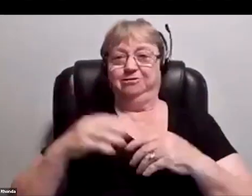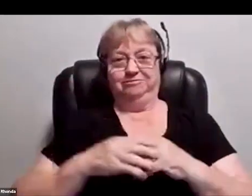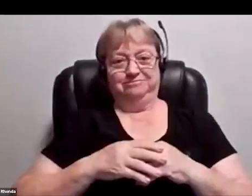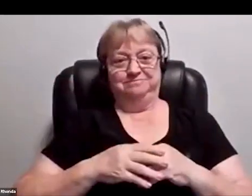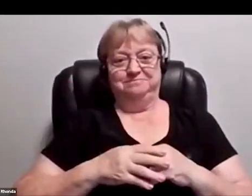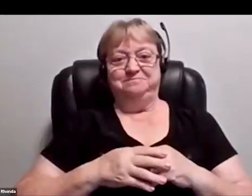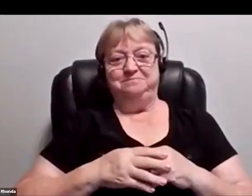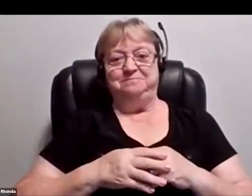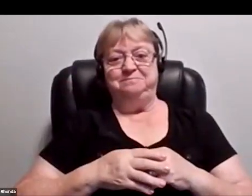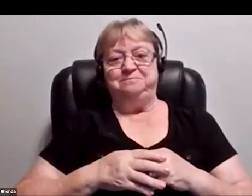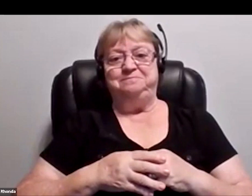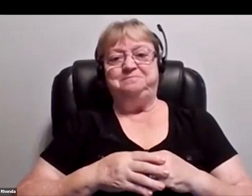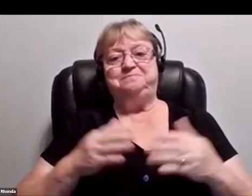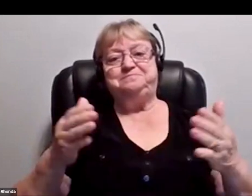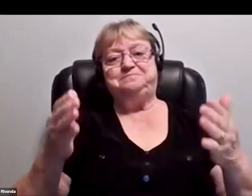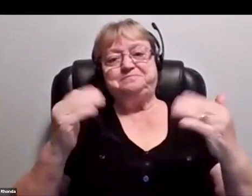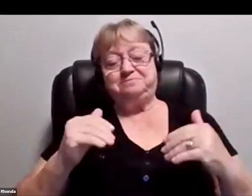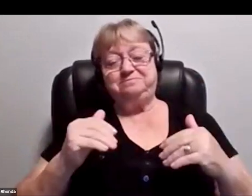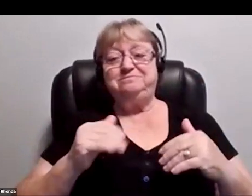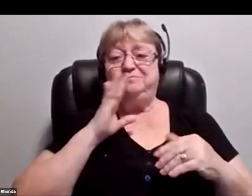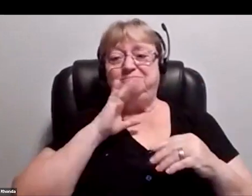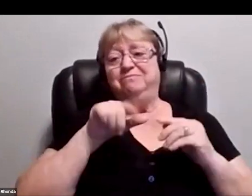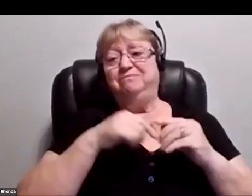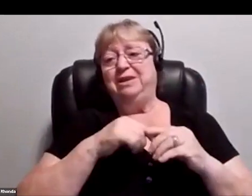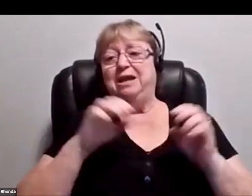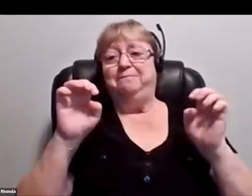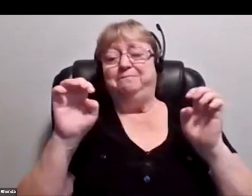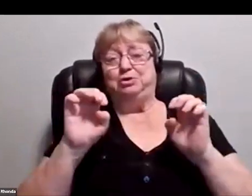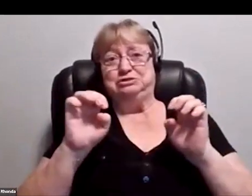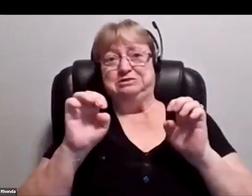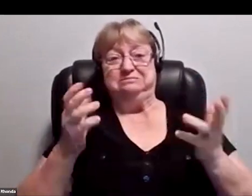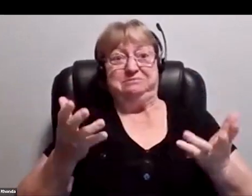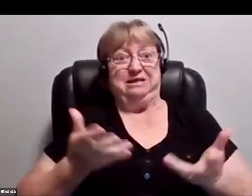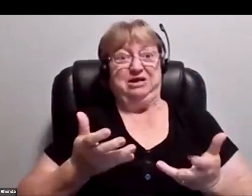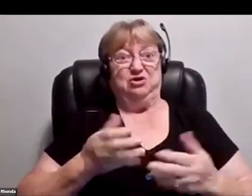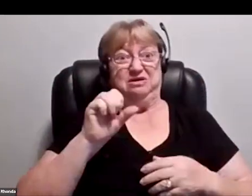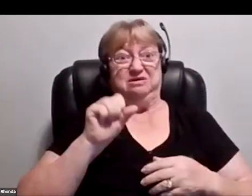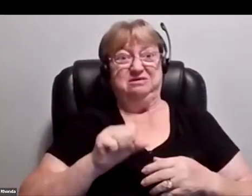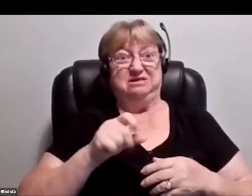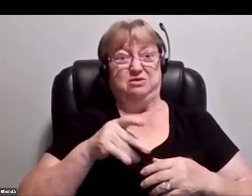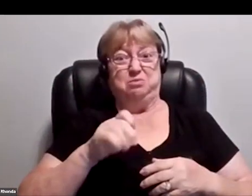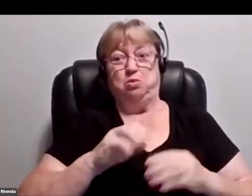Next up, we should talk about emergencies. Down here at the South Pole, there is no hospital, no emergency room,